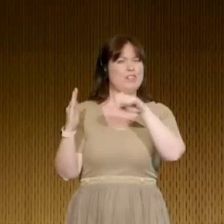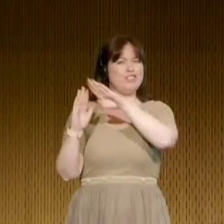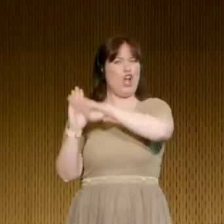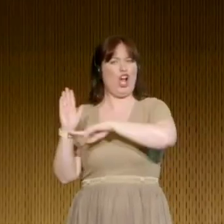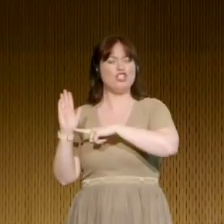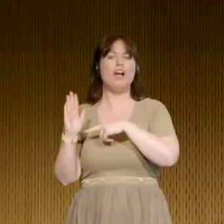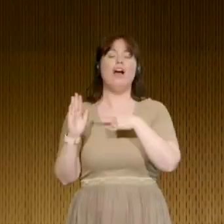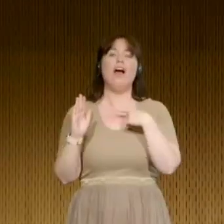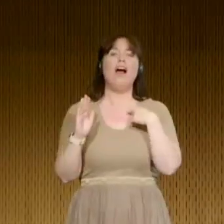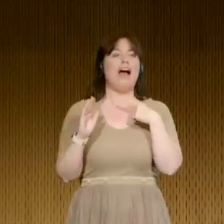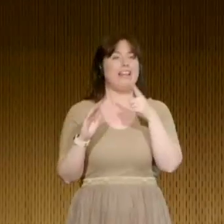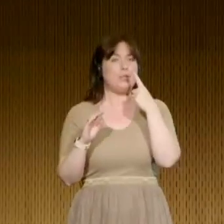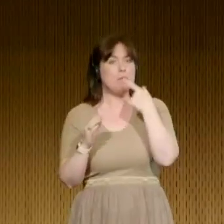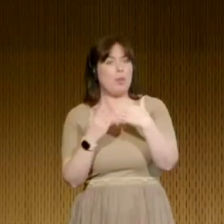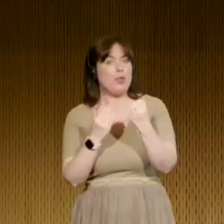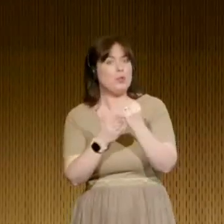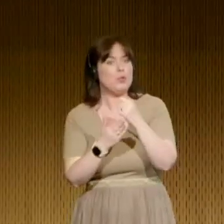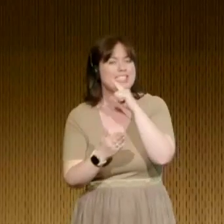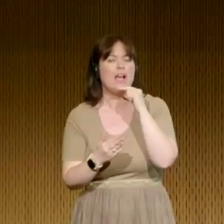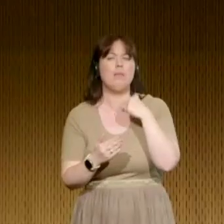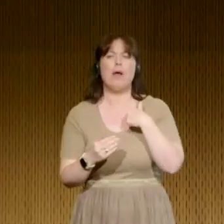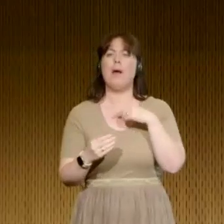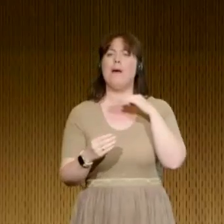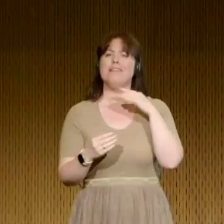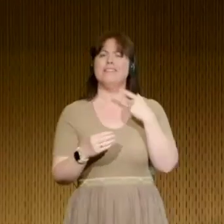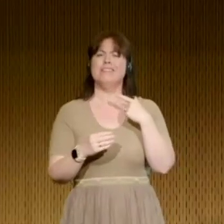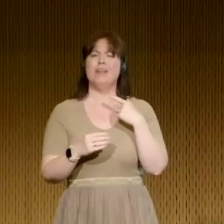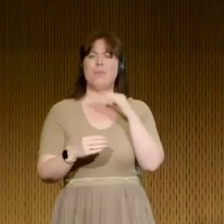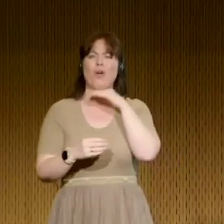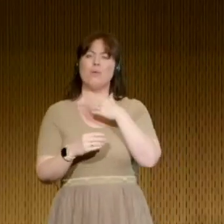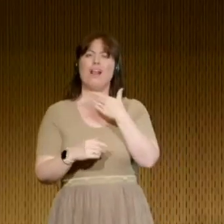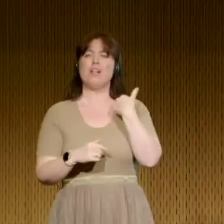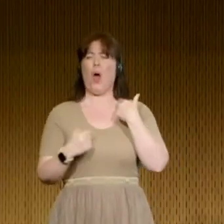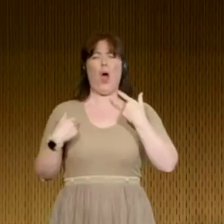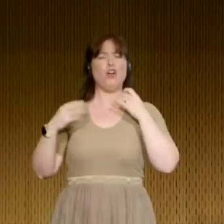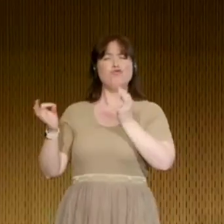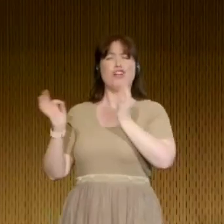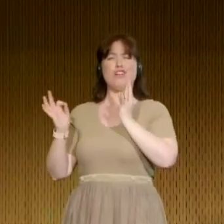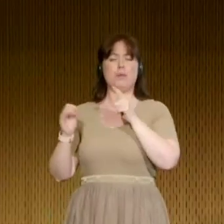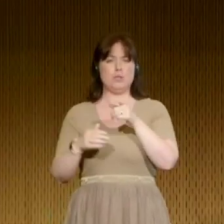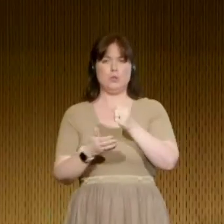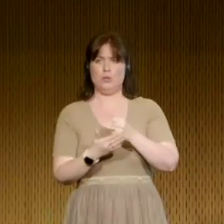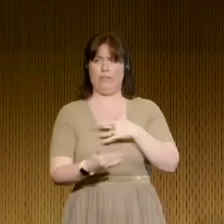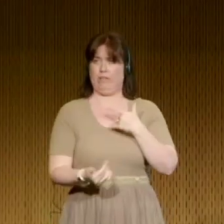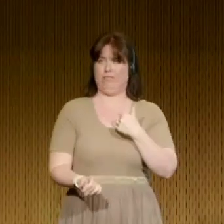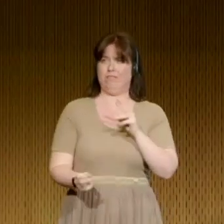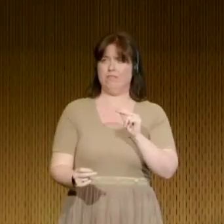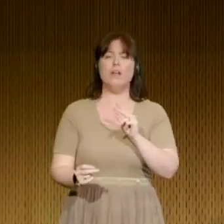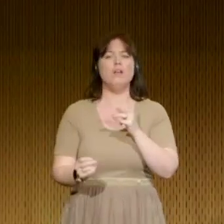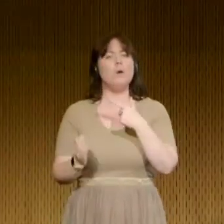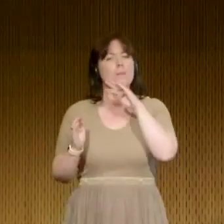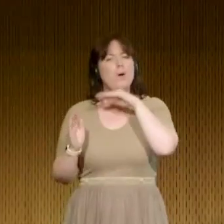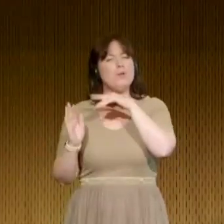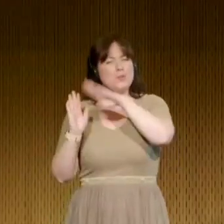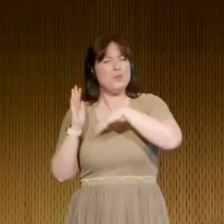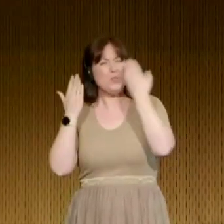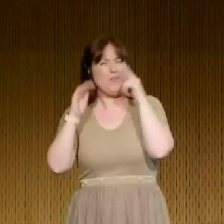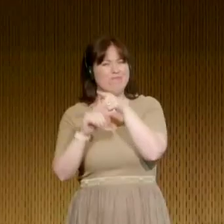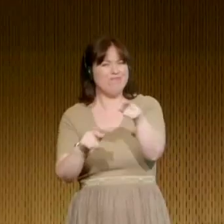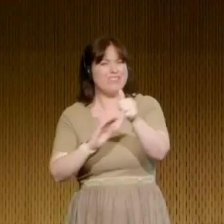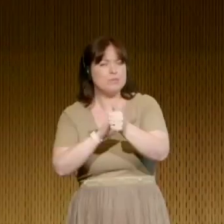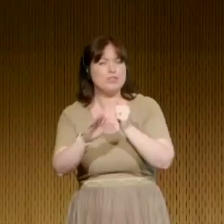students are not feeling that too. So as you well know the toolkit from our very able colleagues in